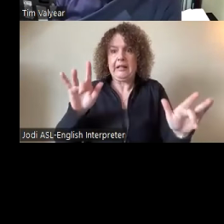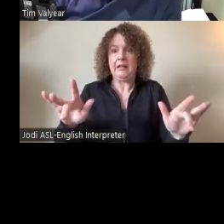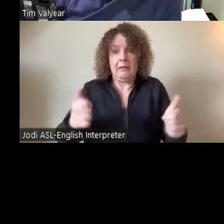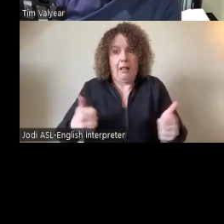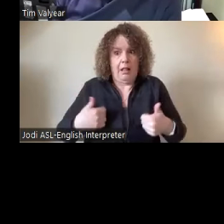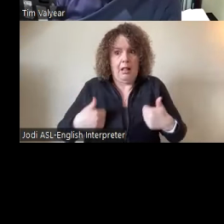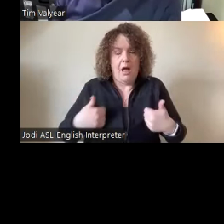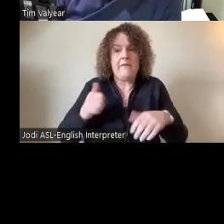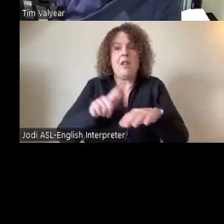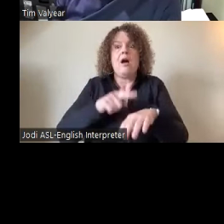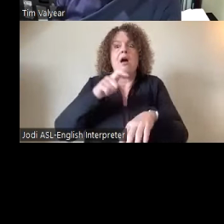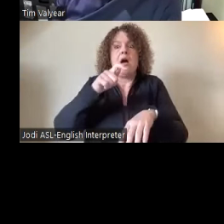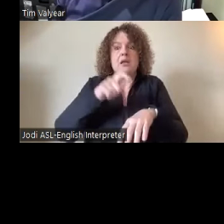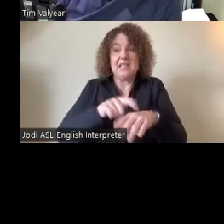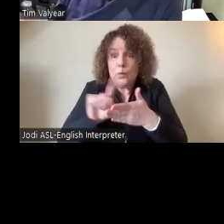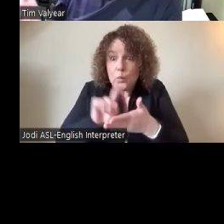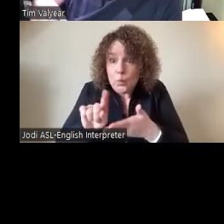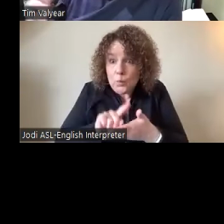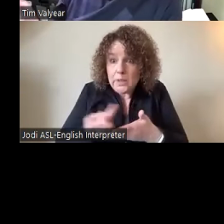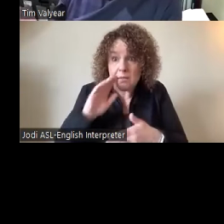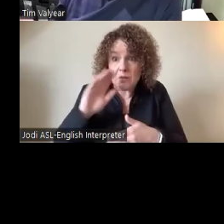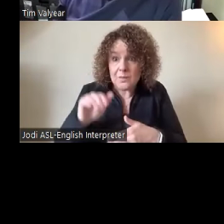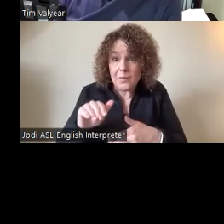with C-DIFF, in the fecal